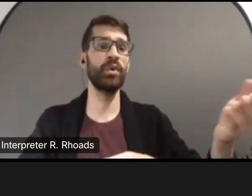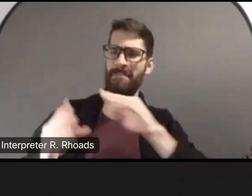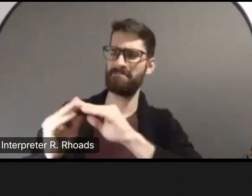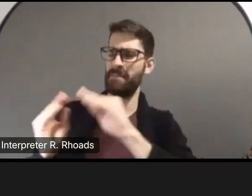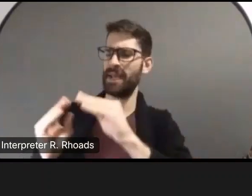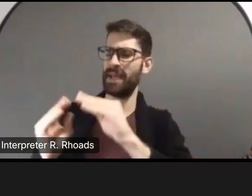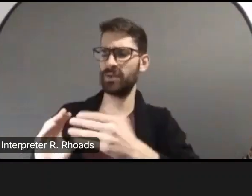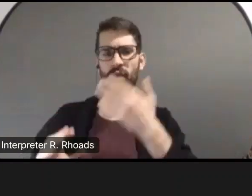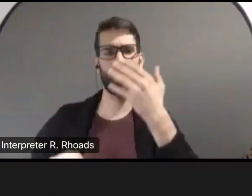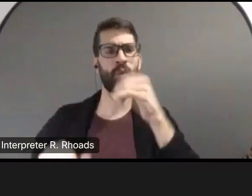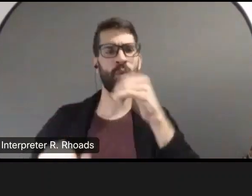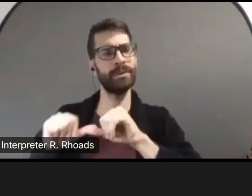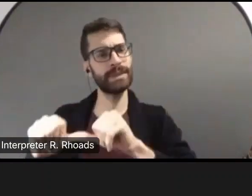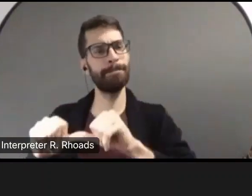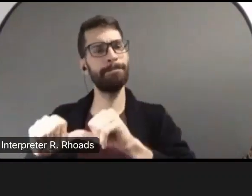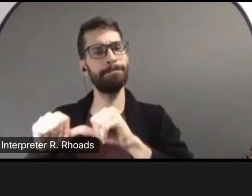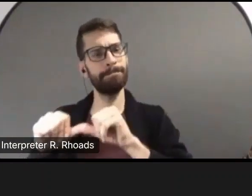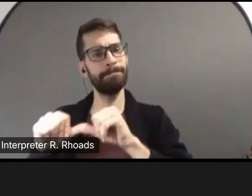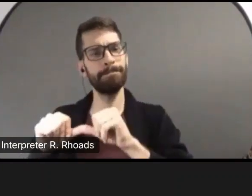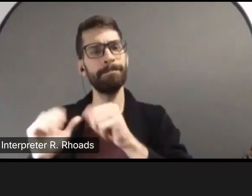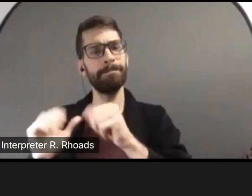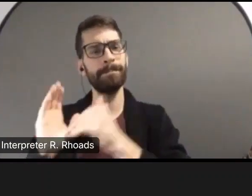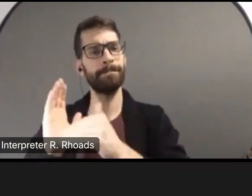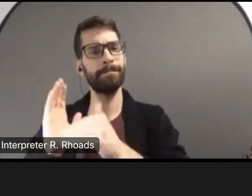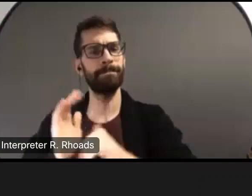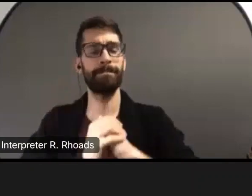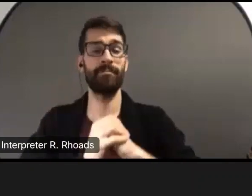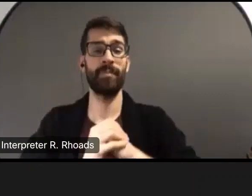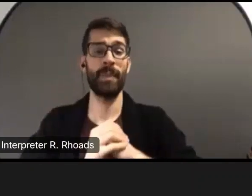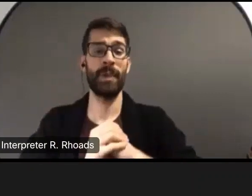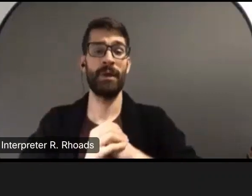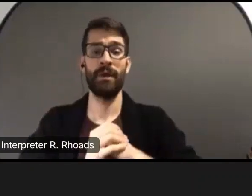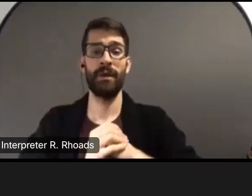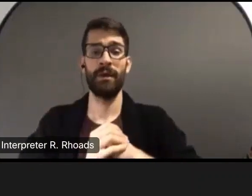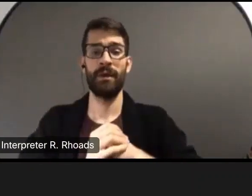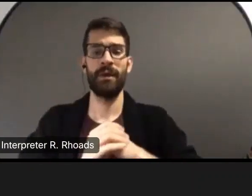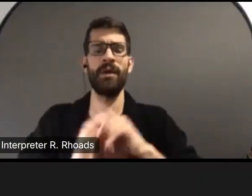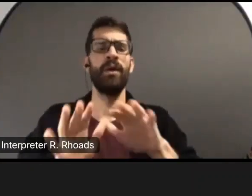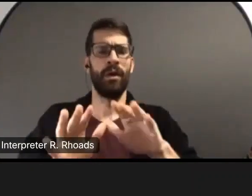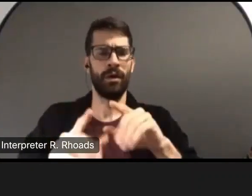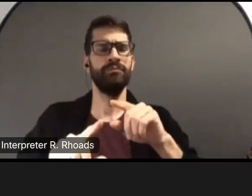And the reason I say that that's not - or let me flip that - the reason going